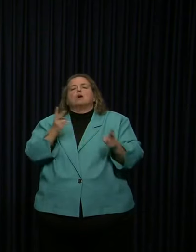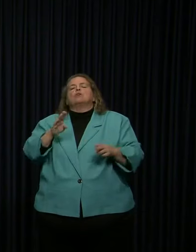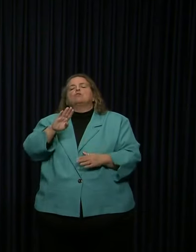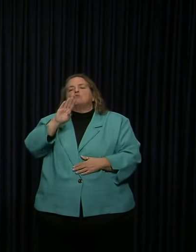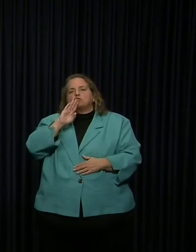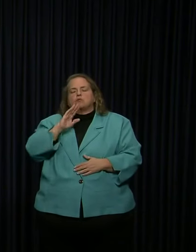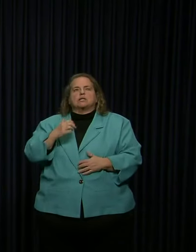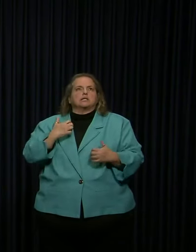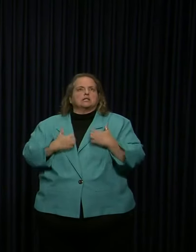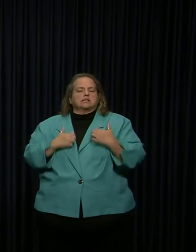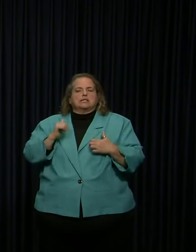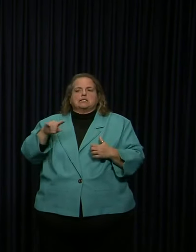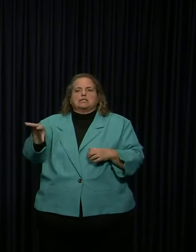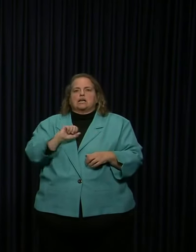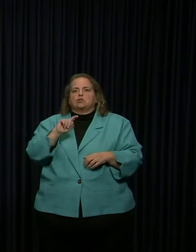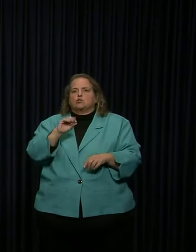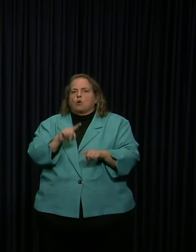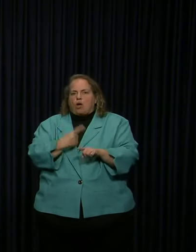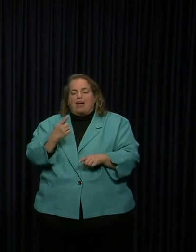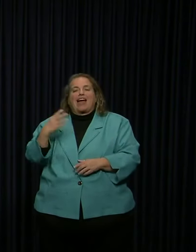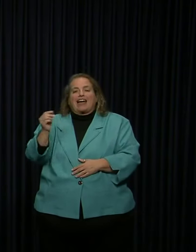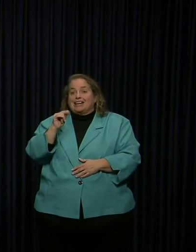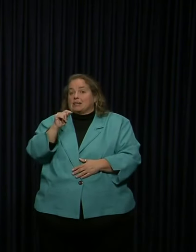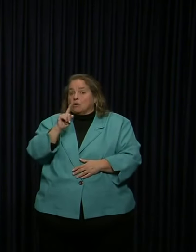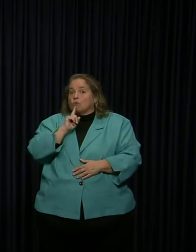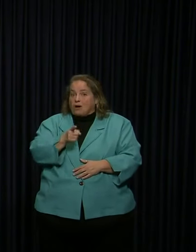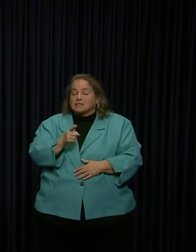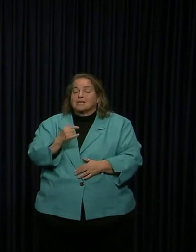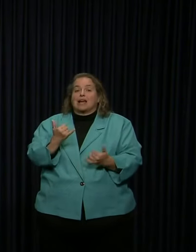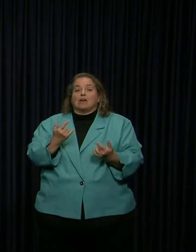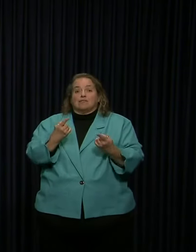THE OFFICES ARE CLOSED, MEANING